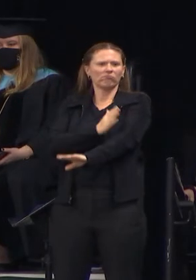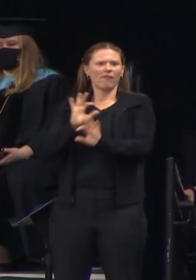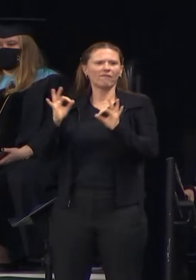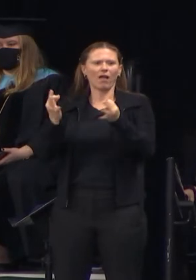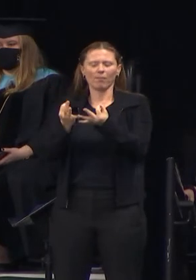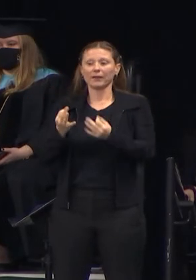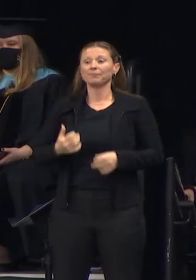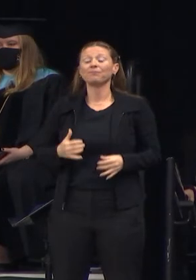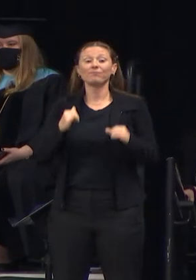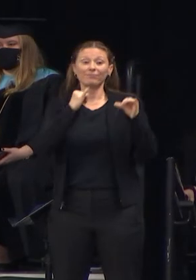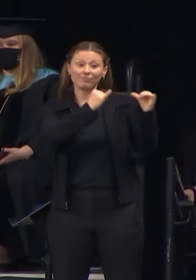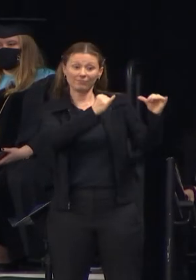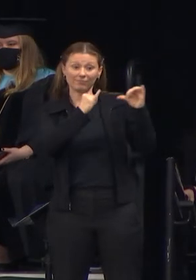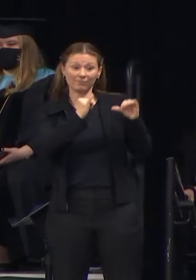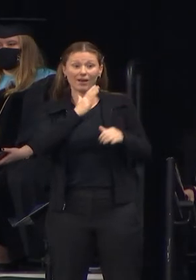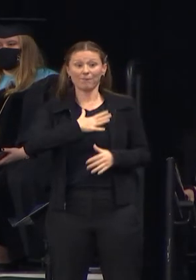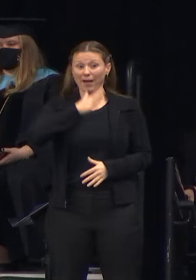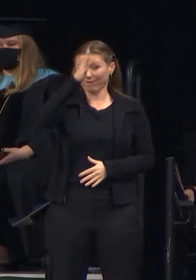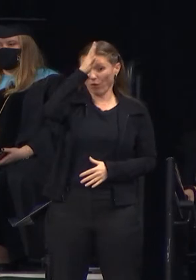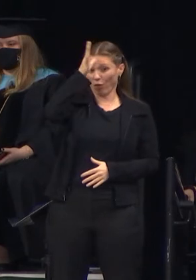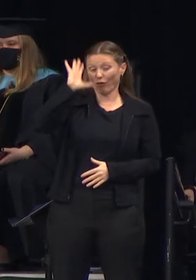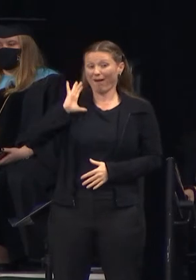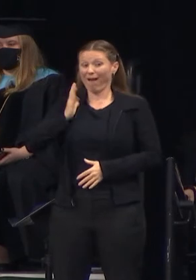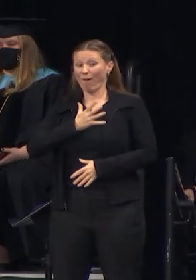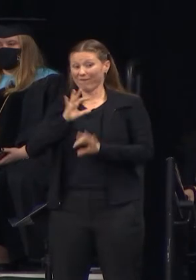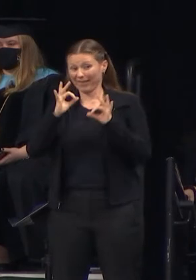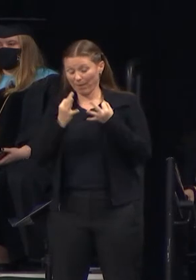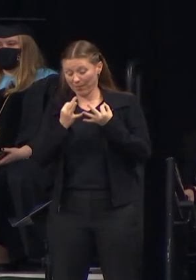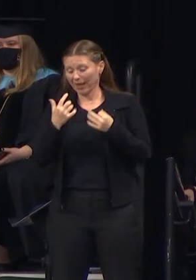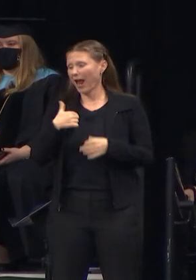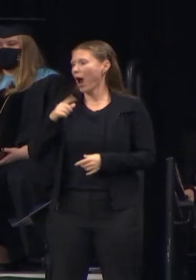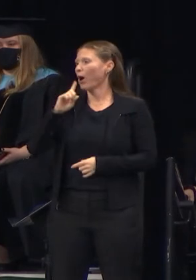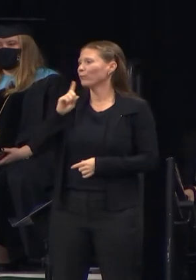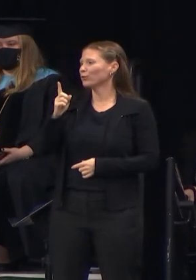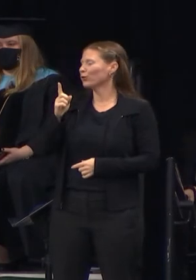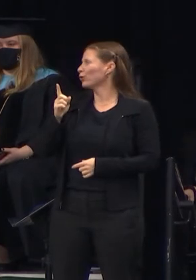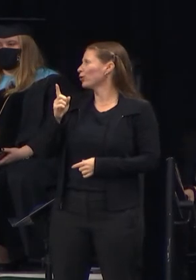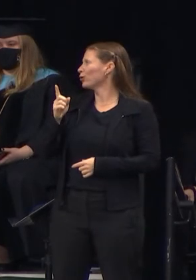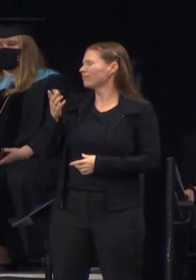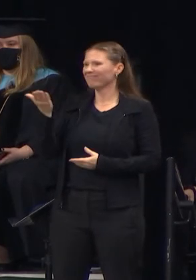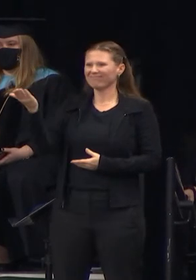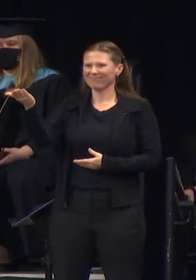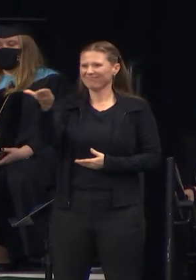Just like my father and our family, I'm sure it has been a transformation for you.